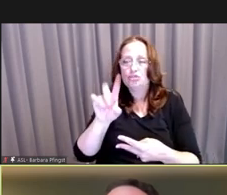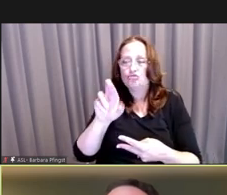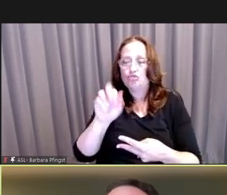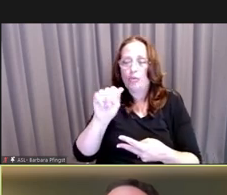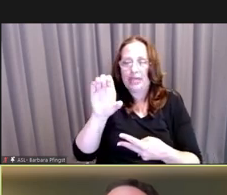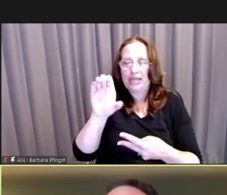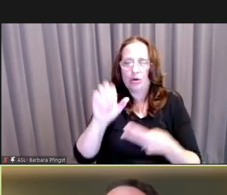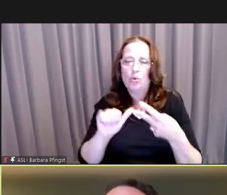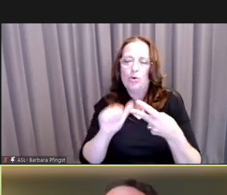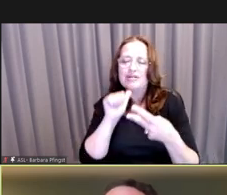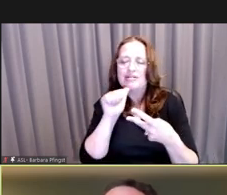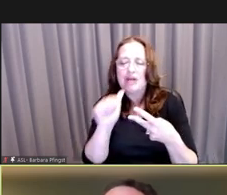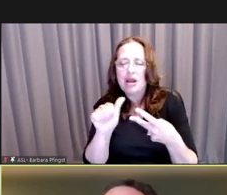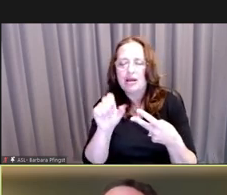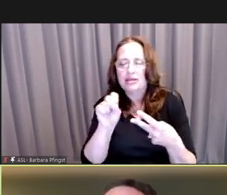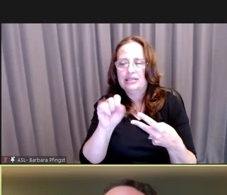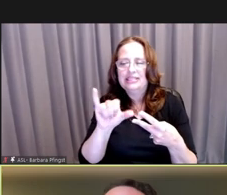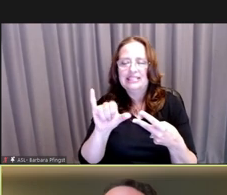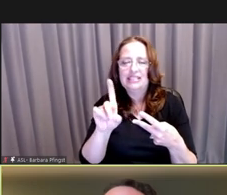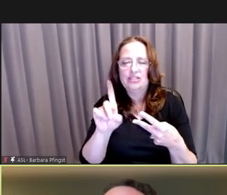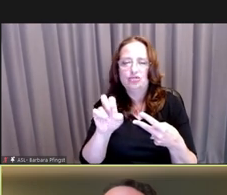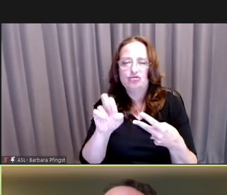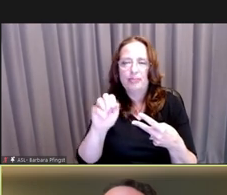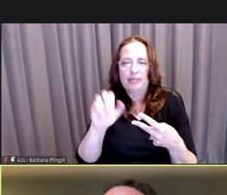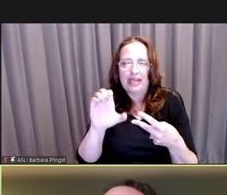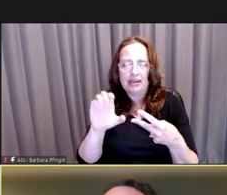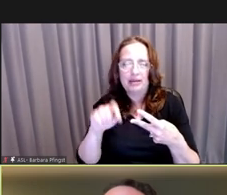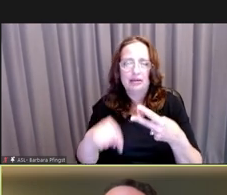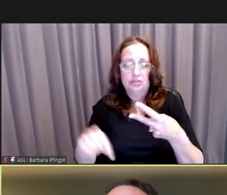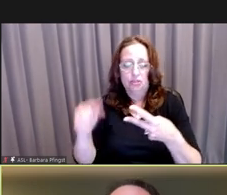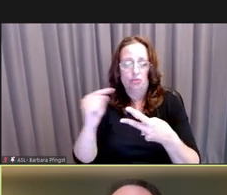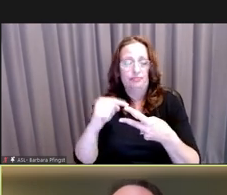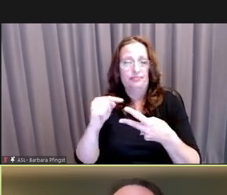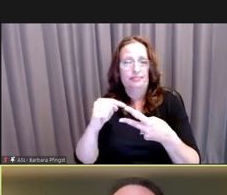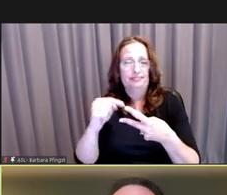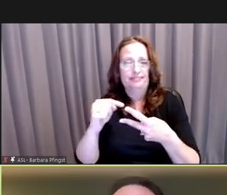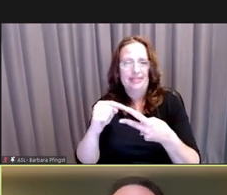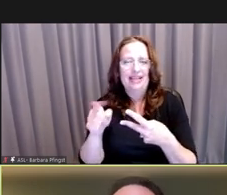about these -- for example, Pendred's, Usher's syndrome, Waardenburg. These are some of the